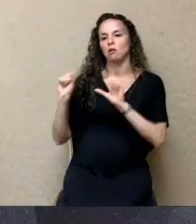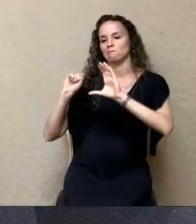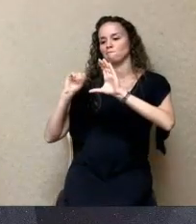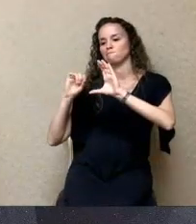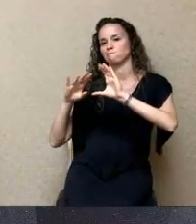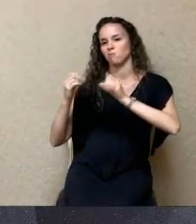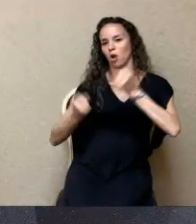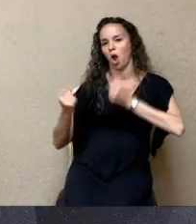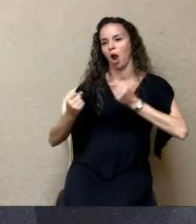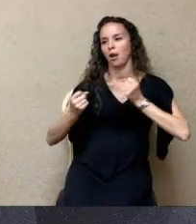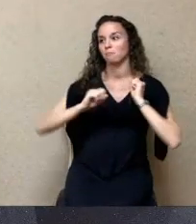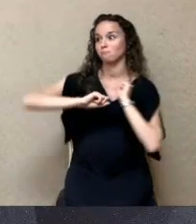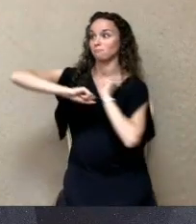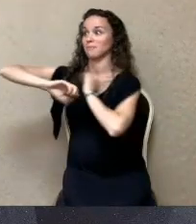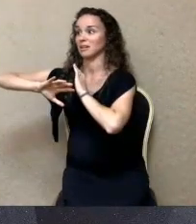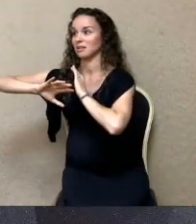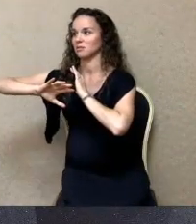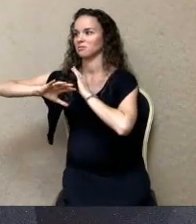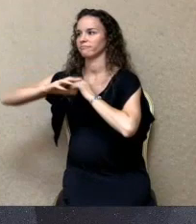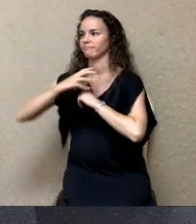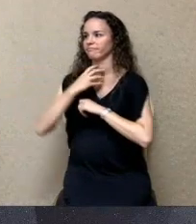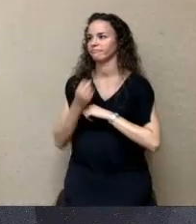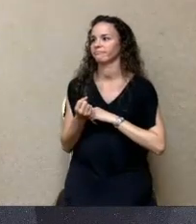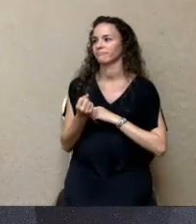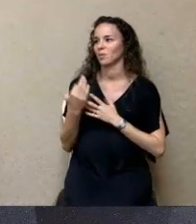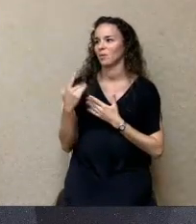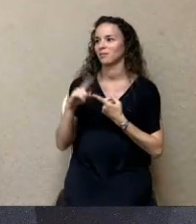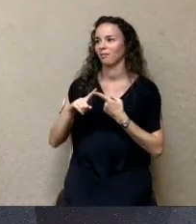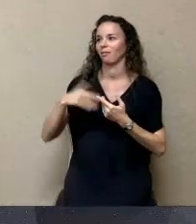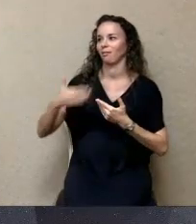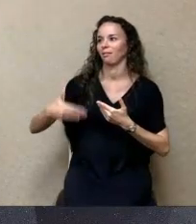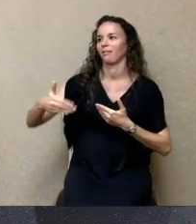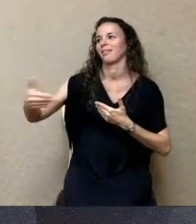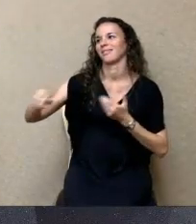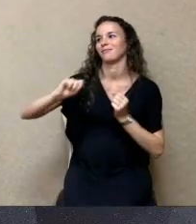because I don't know if they'll take them all at once.